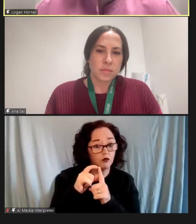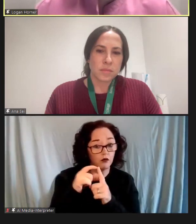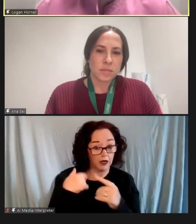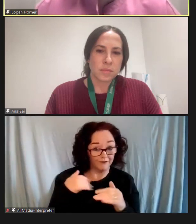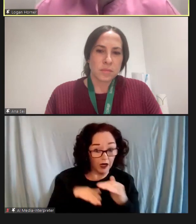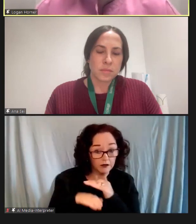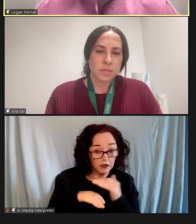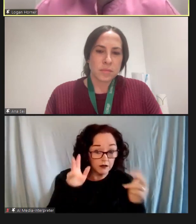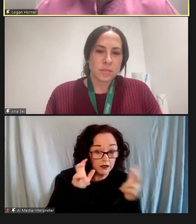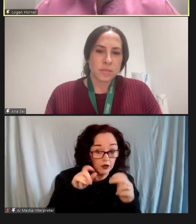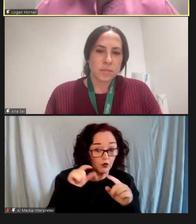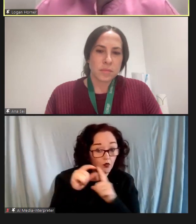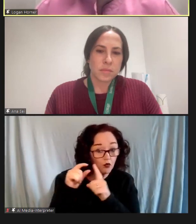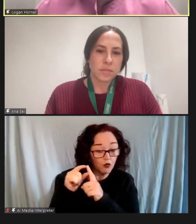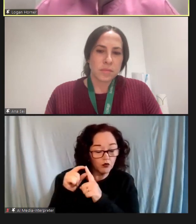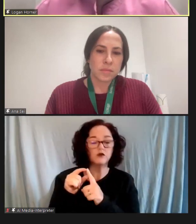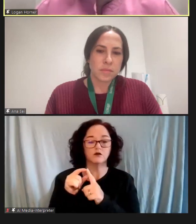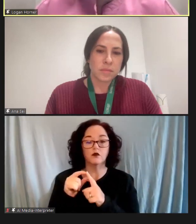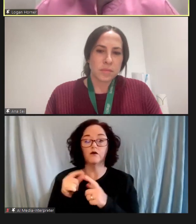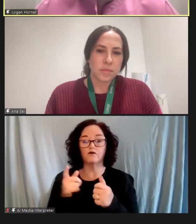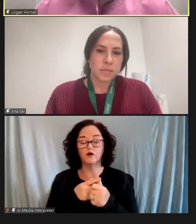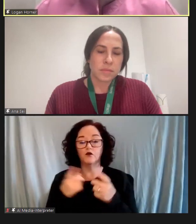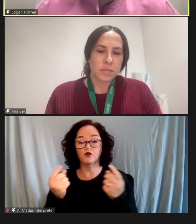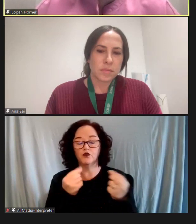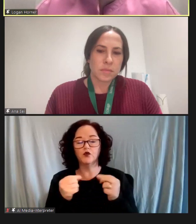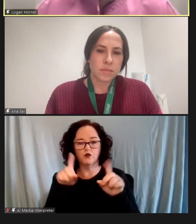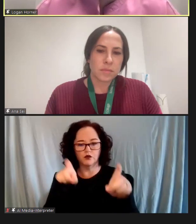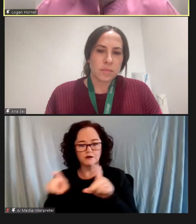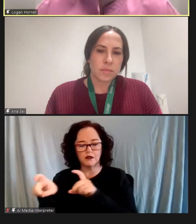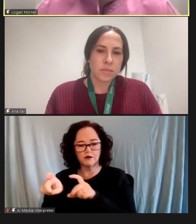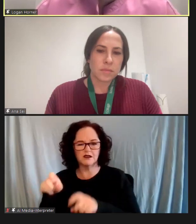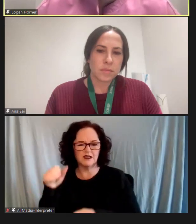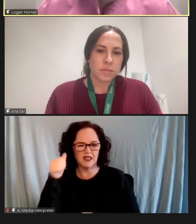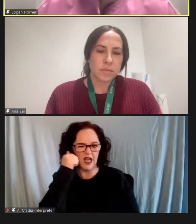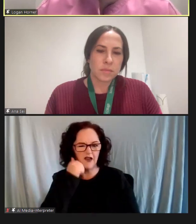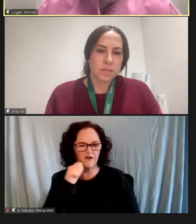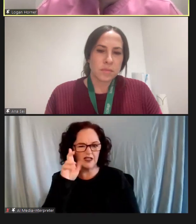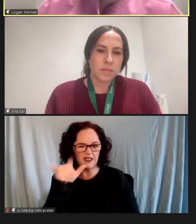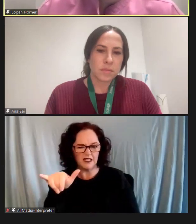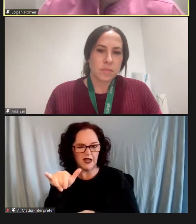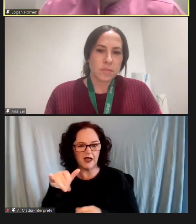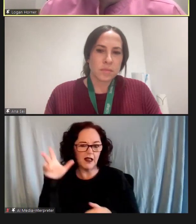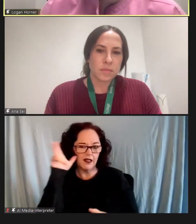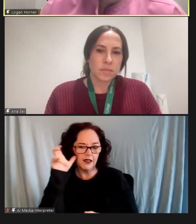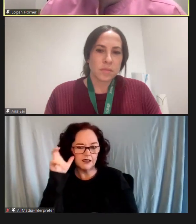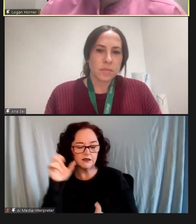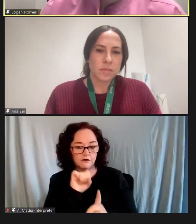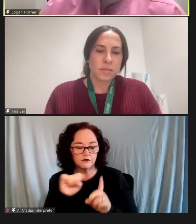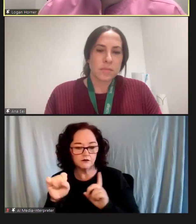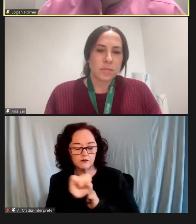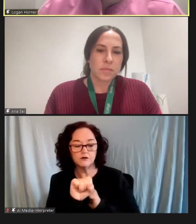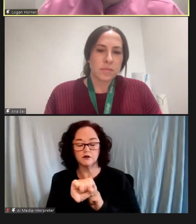is do testing in that everyday listening